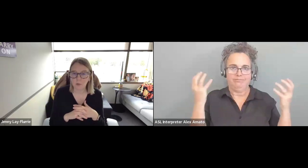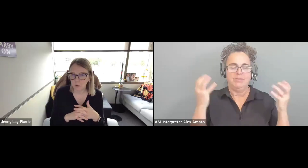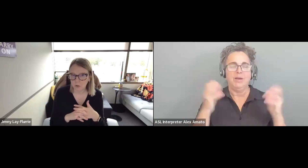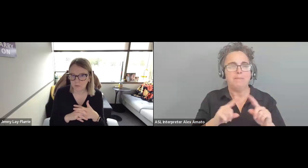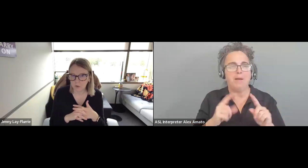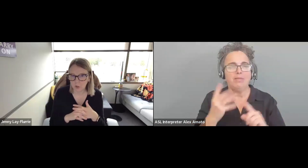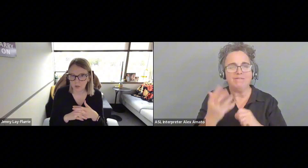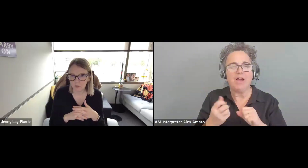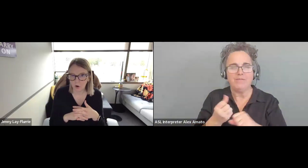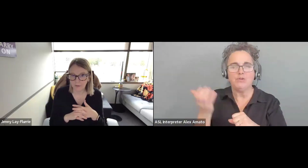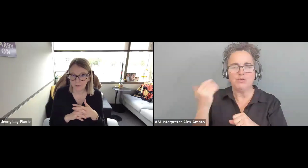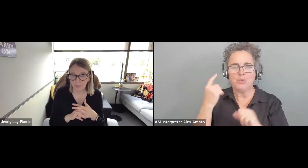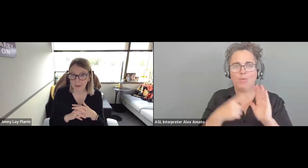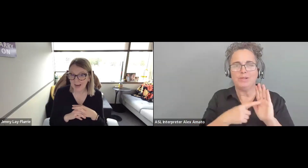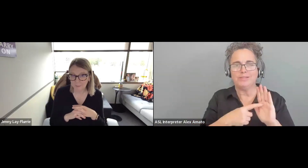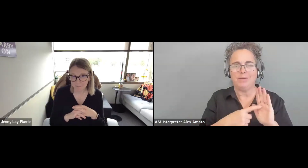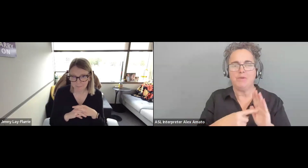is we launched a version of Office for Mac